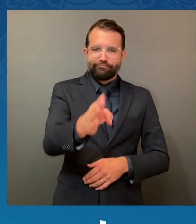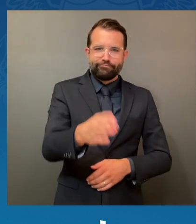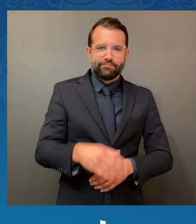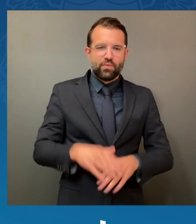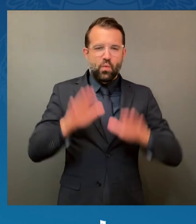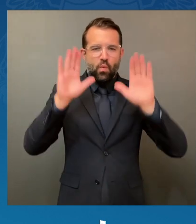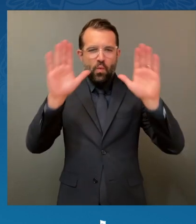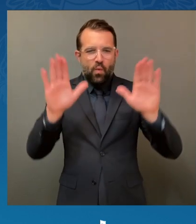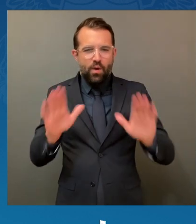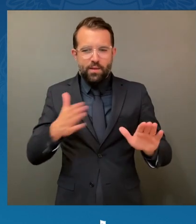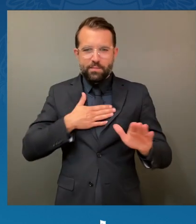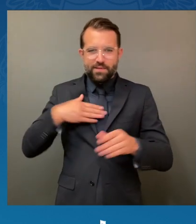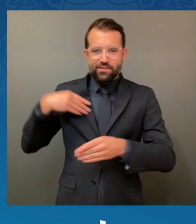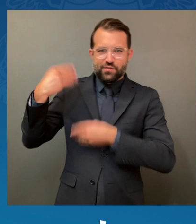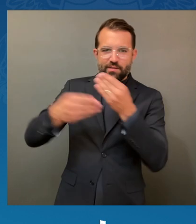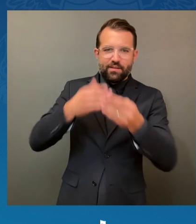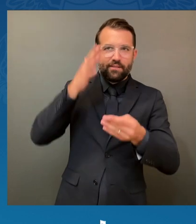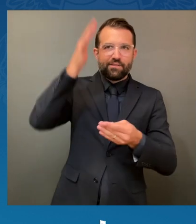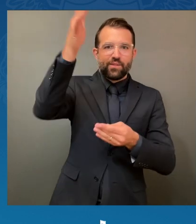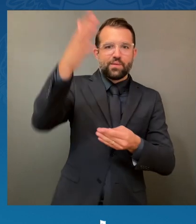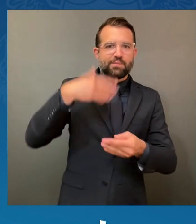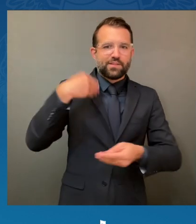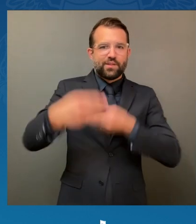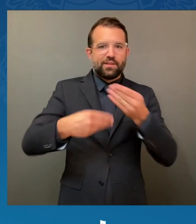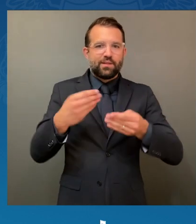can live and thrive in a healthy and sustainable world.